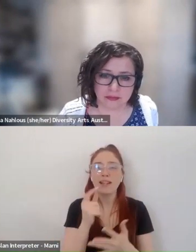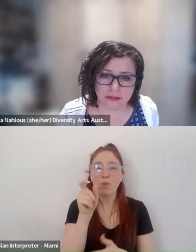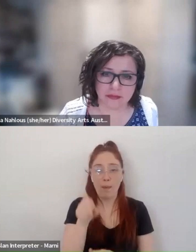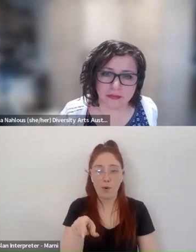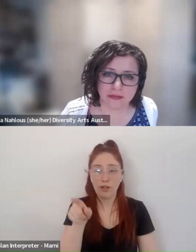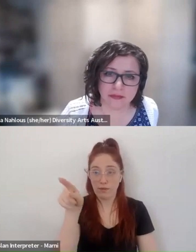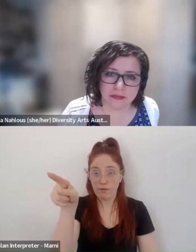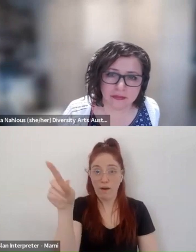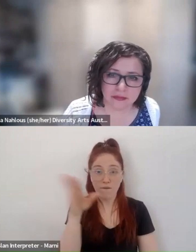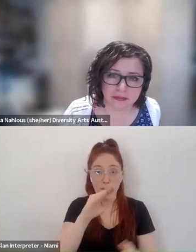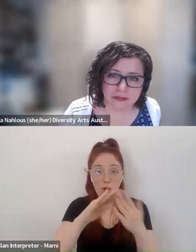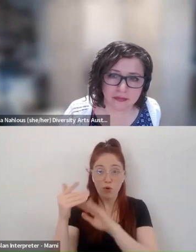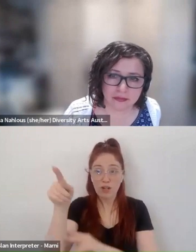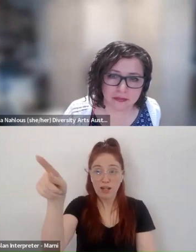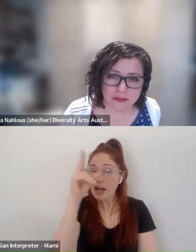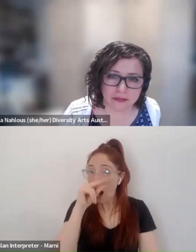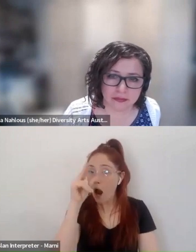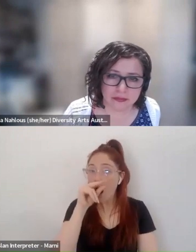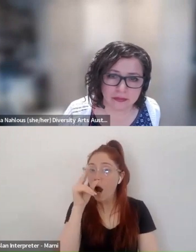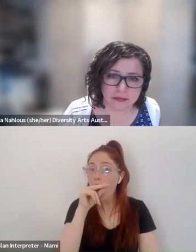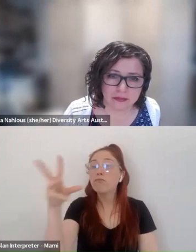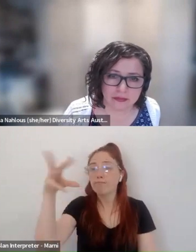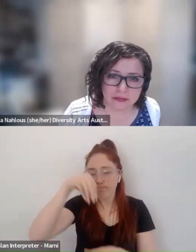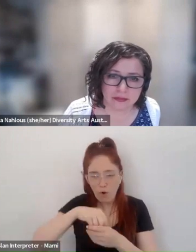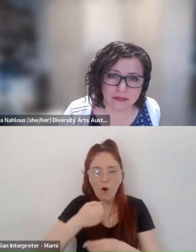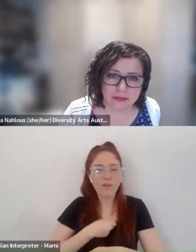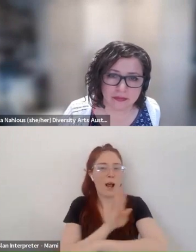who was who was a young person, you know, first language was not